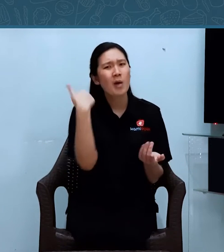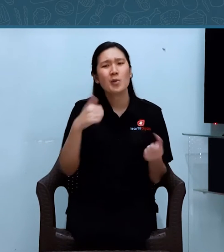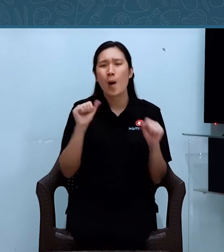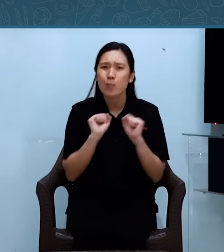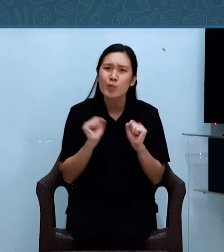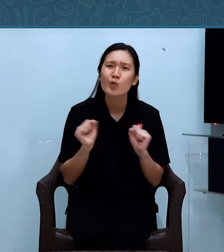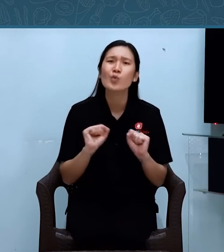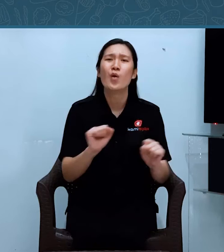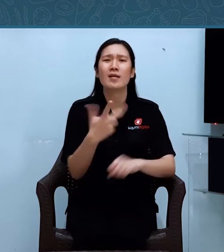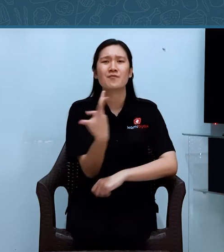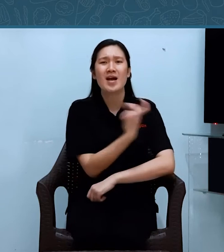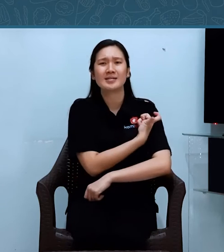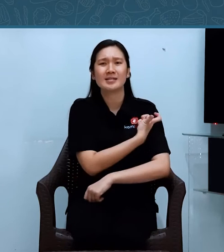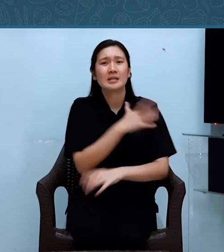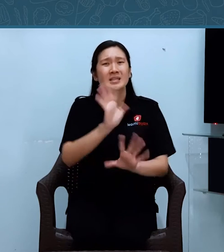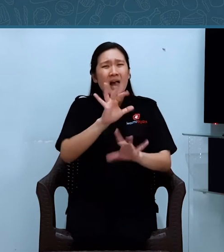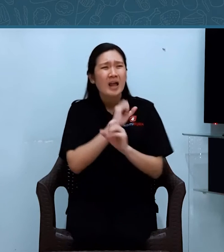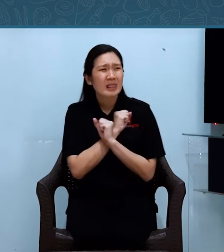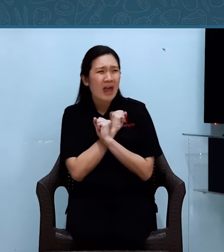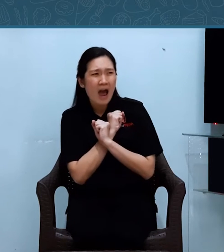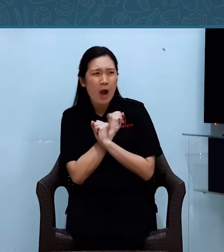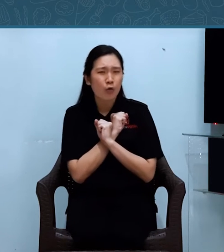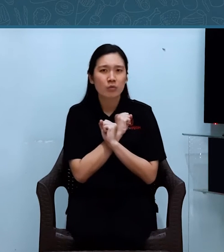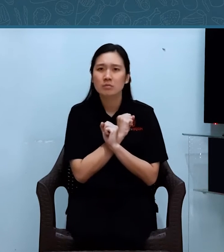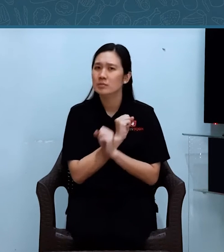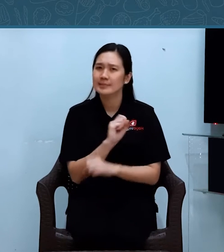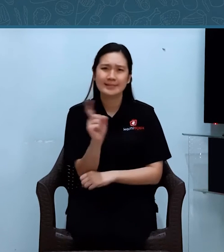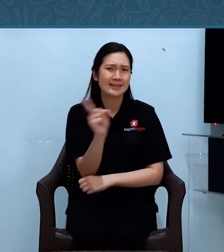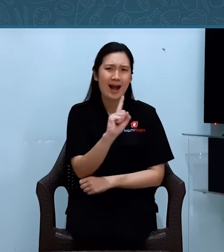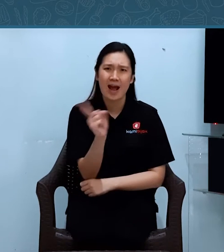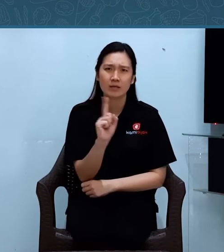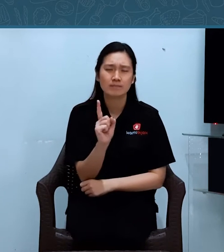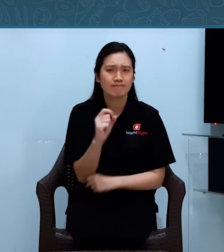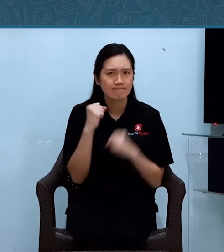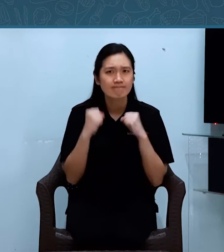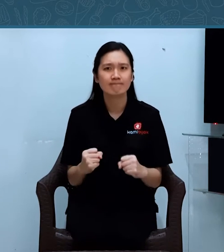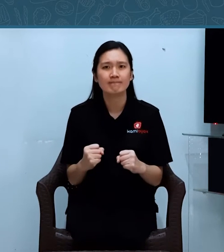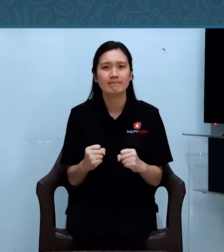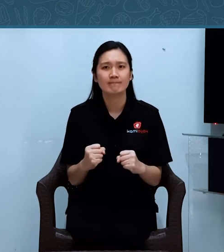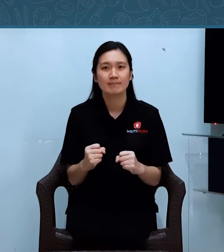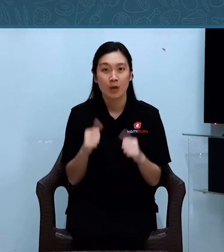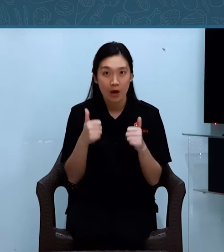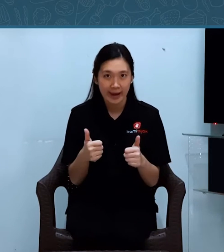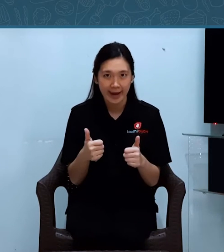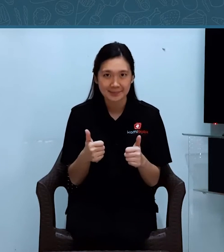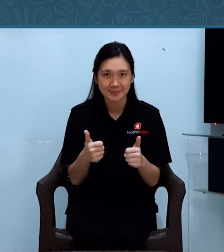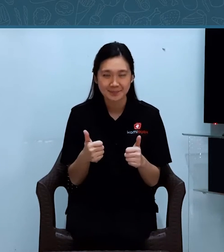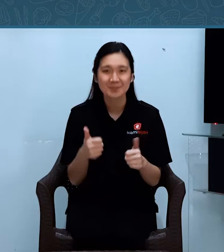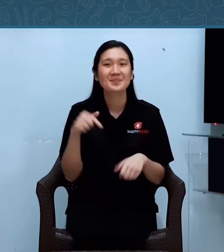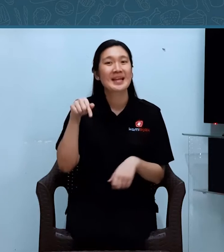Let's get vaccinated, don't be afraid, dare, okay.